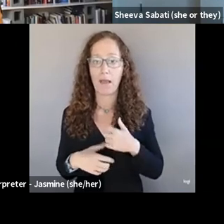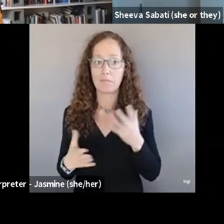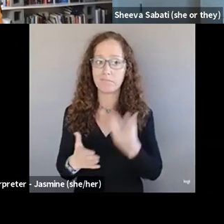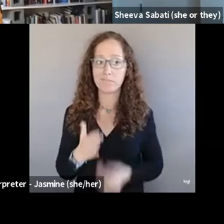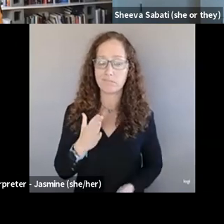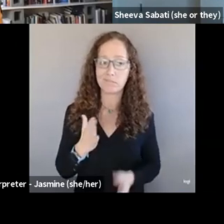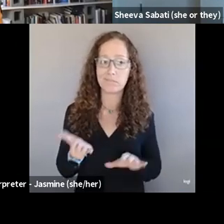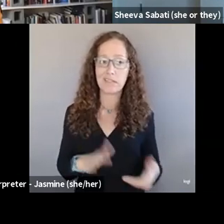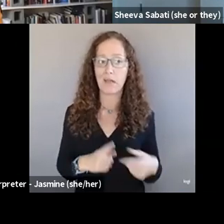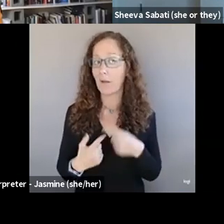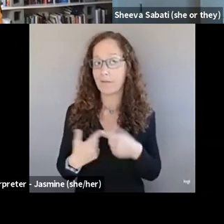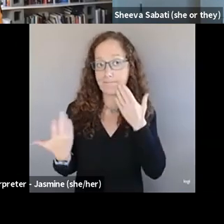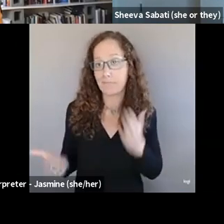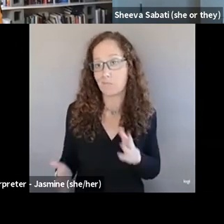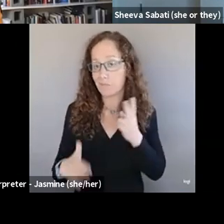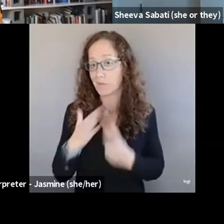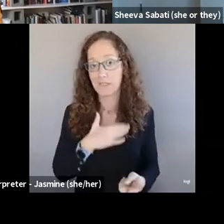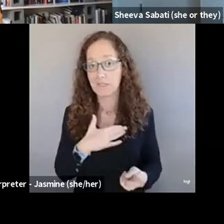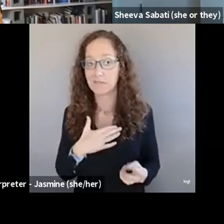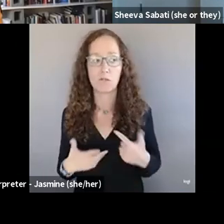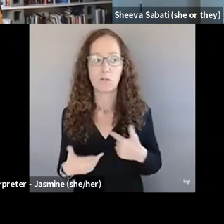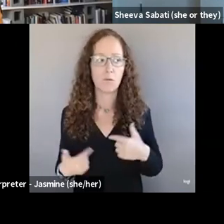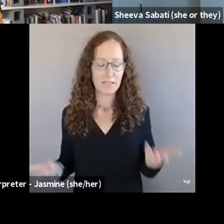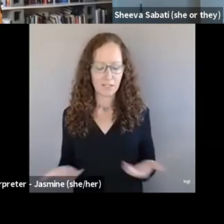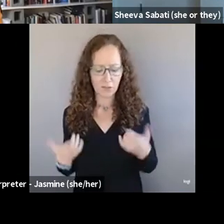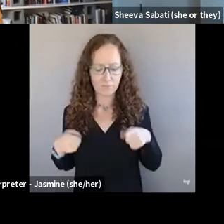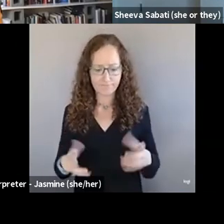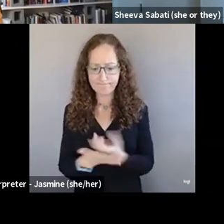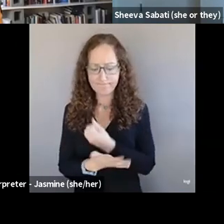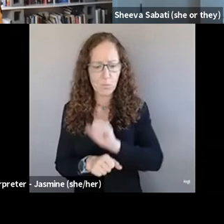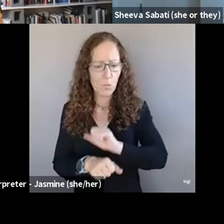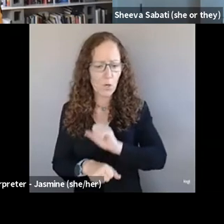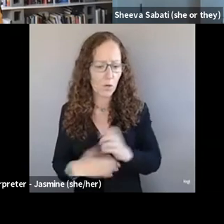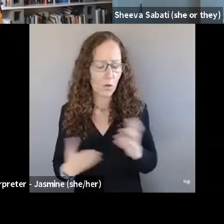what how can I continue to humanize myself in a way and